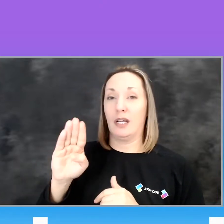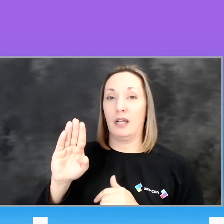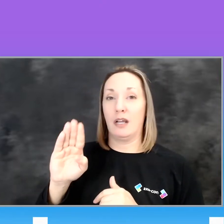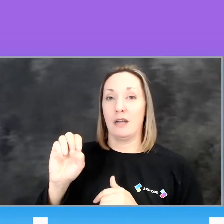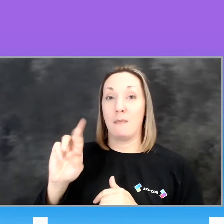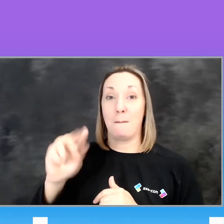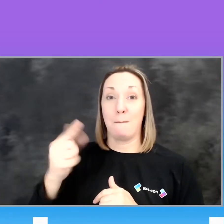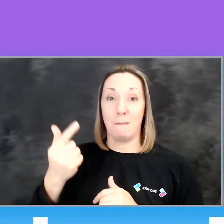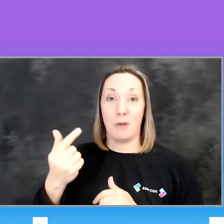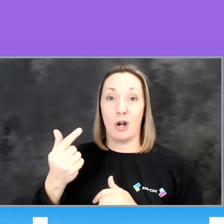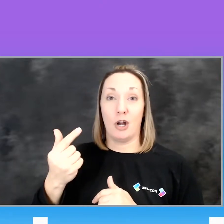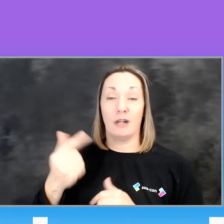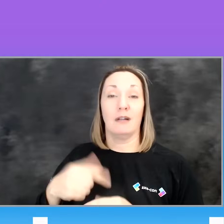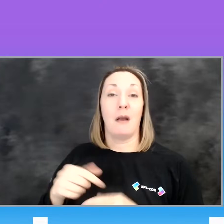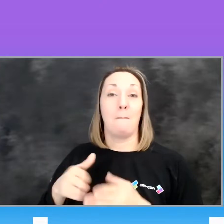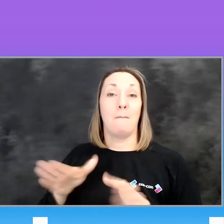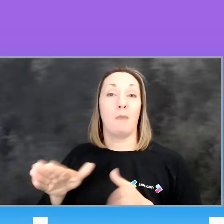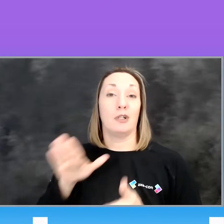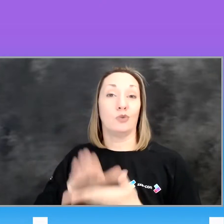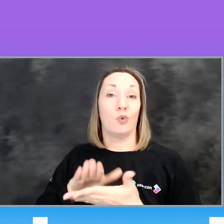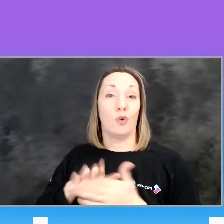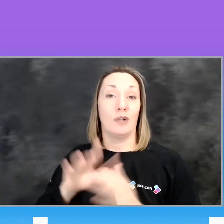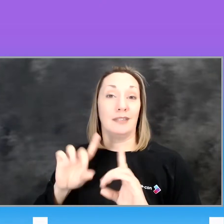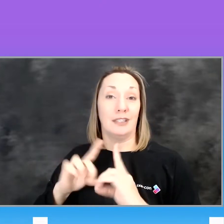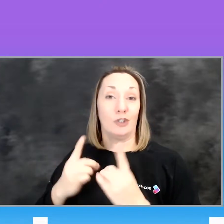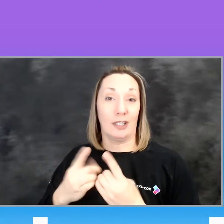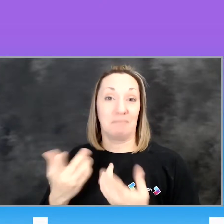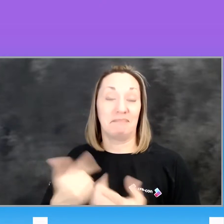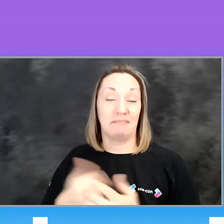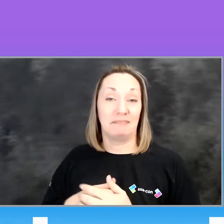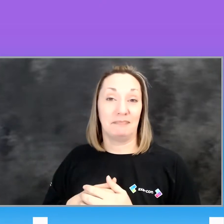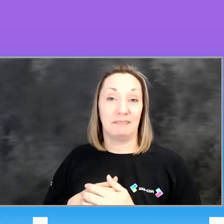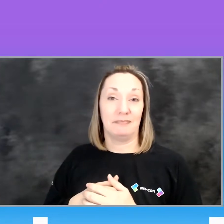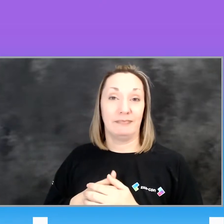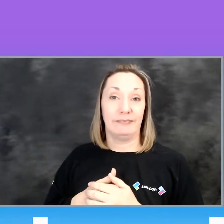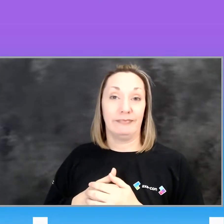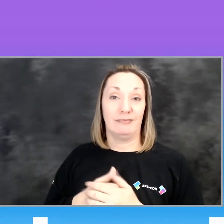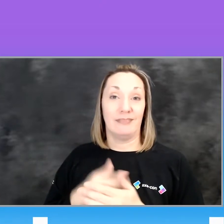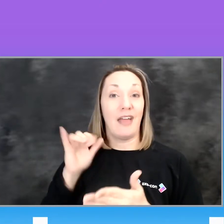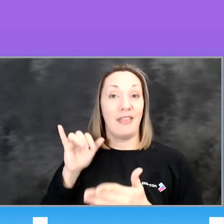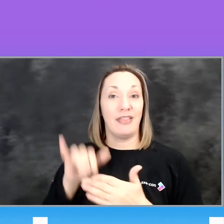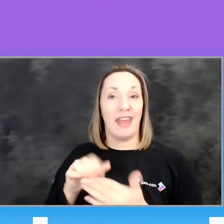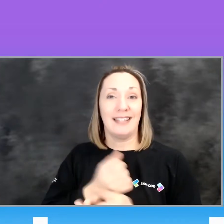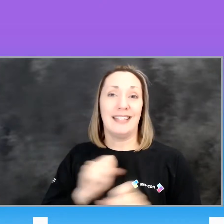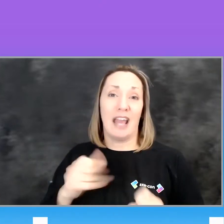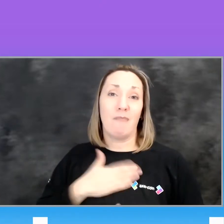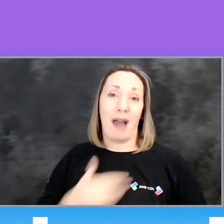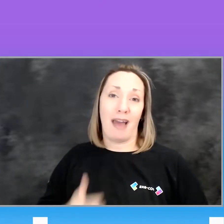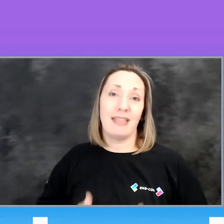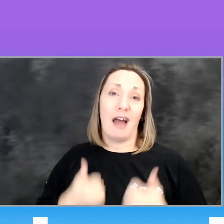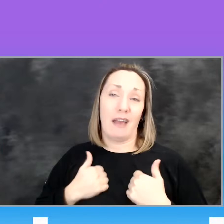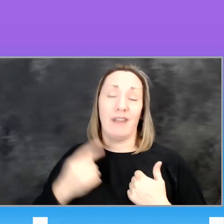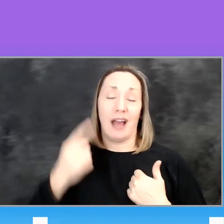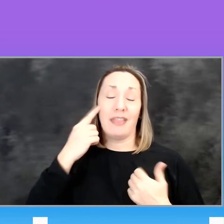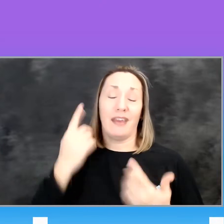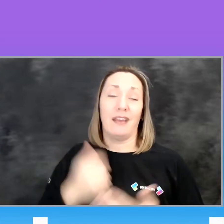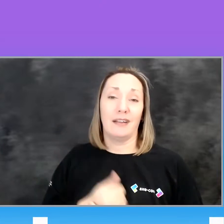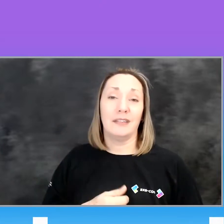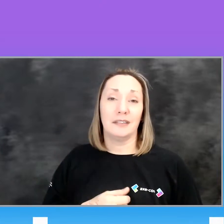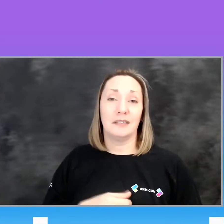Public School District, and.